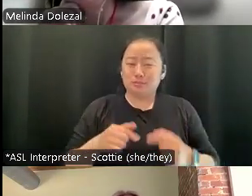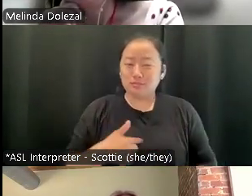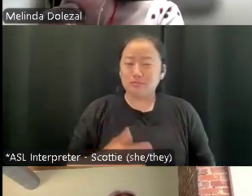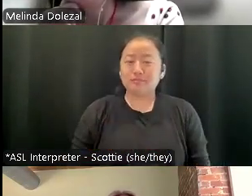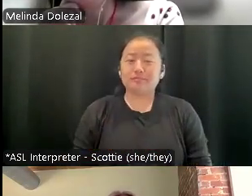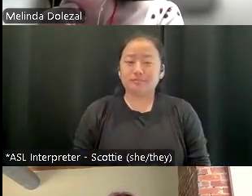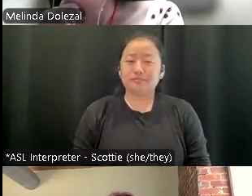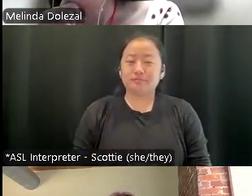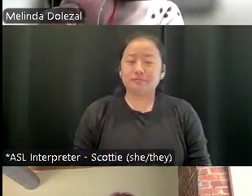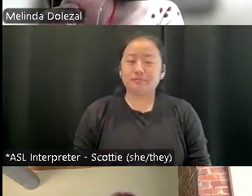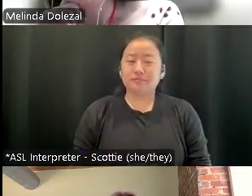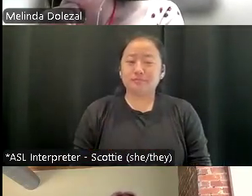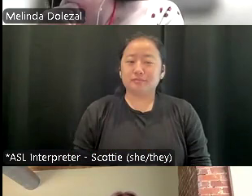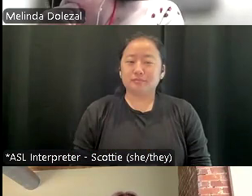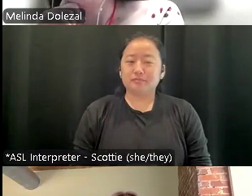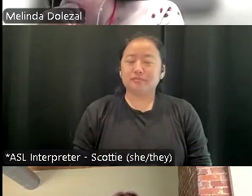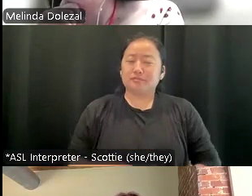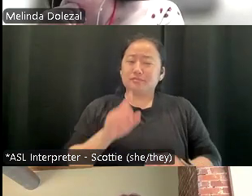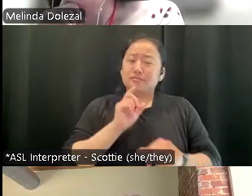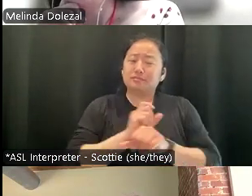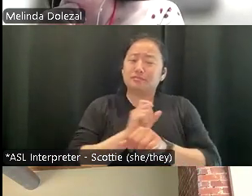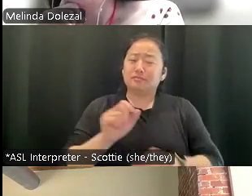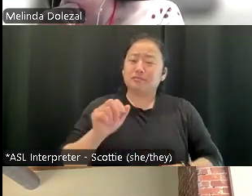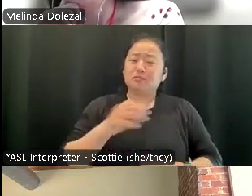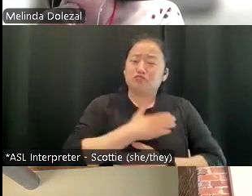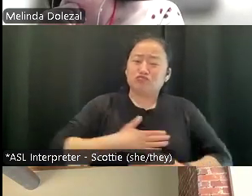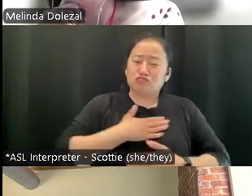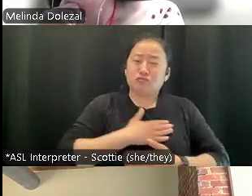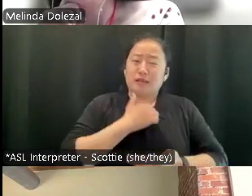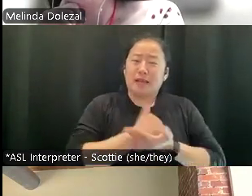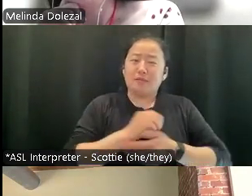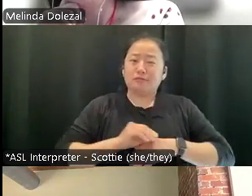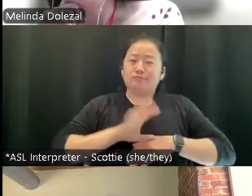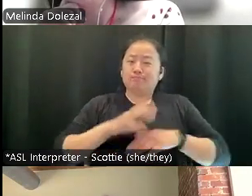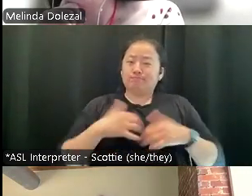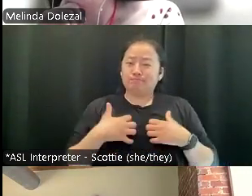et cetera, but that recreation really does help build self-confidence, recreation relieves stress.